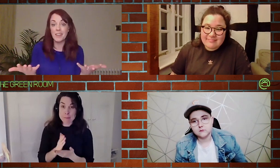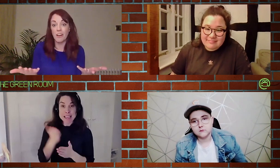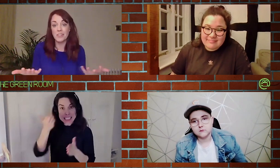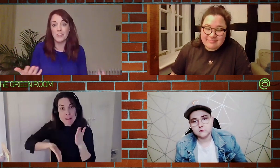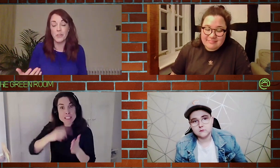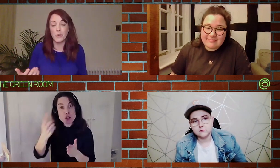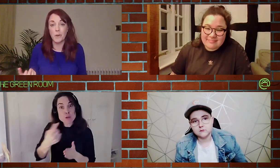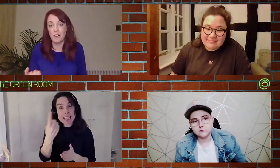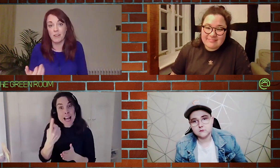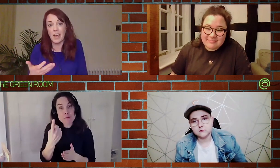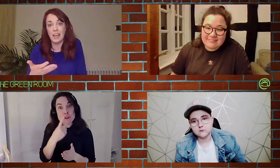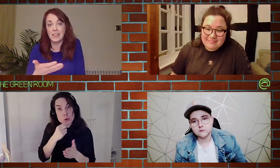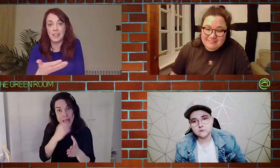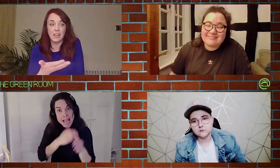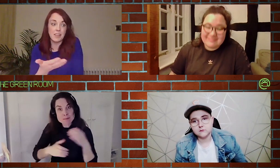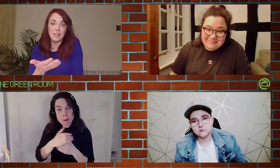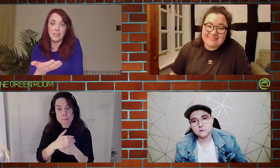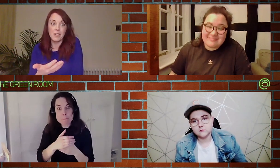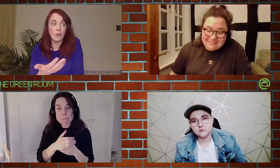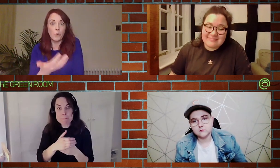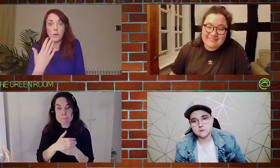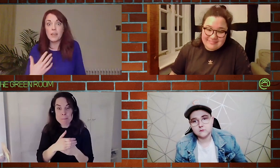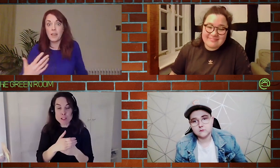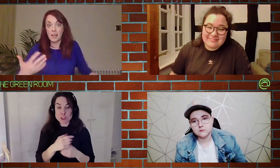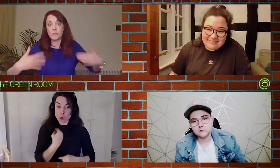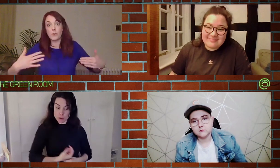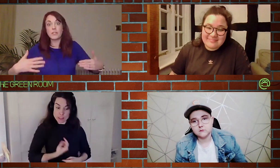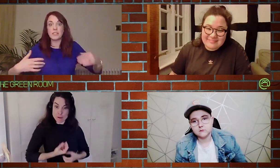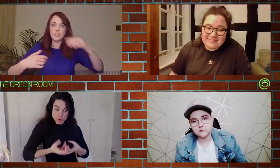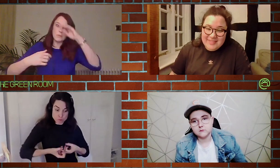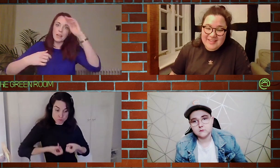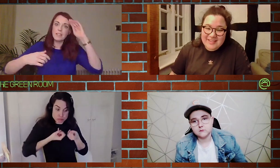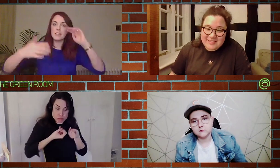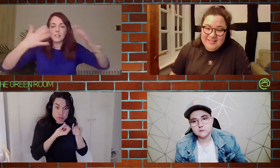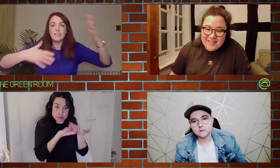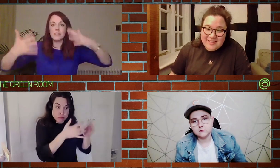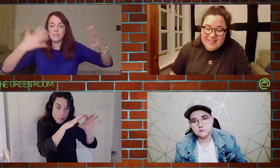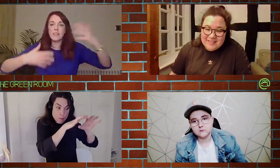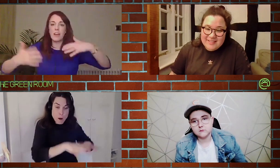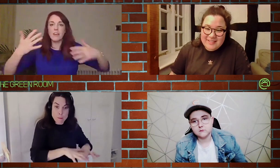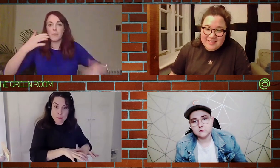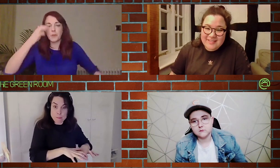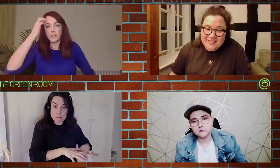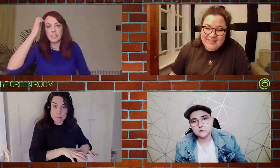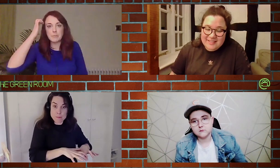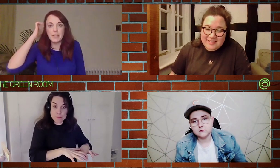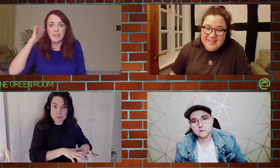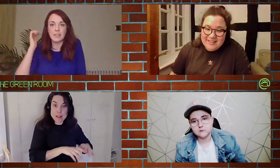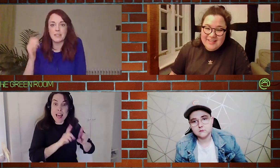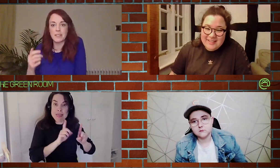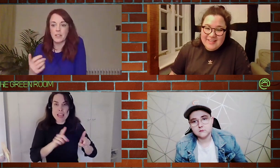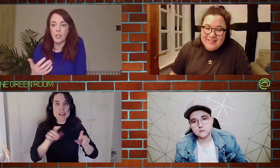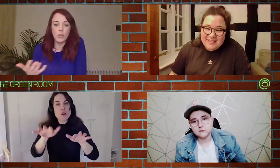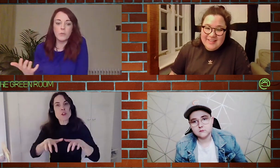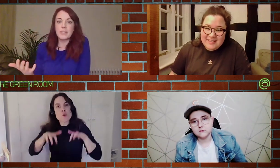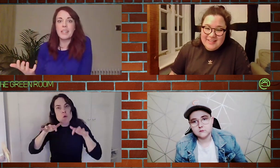created the artist that you are and then we as an audience we get to to learn about your experience.